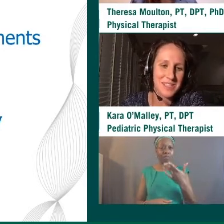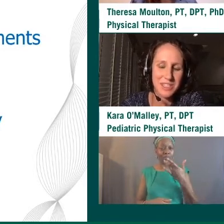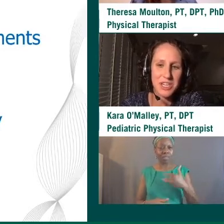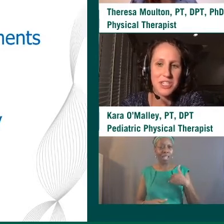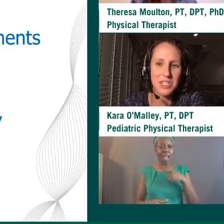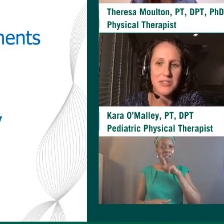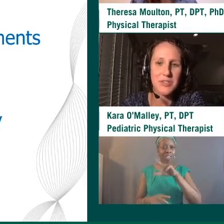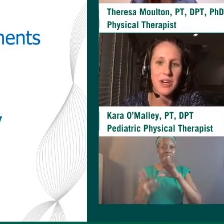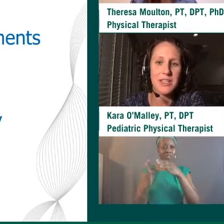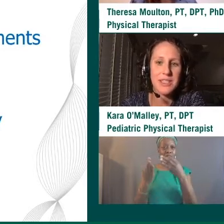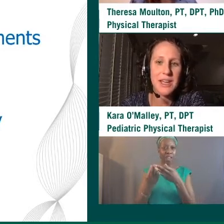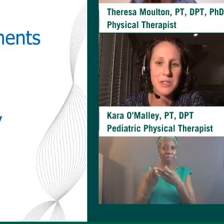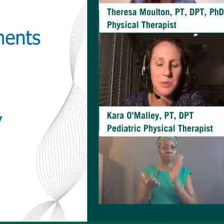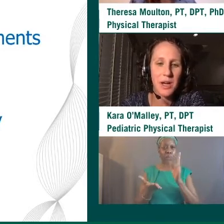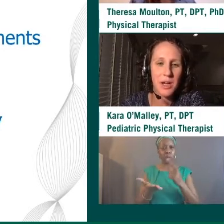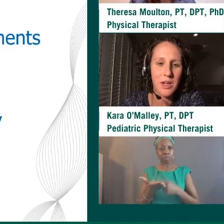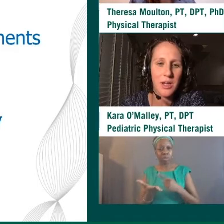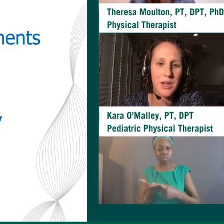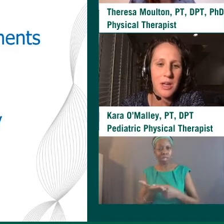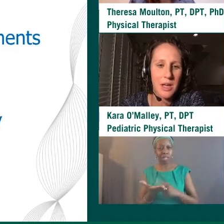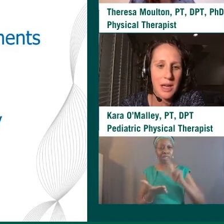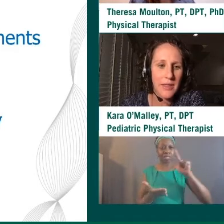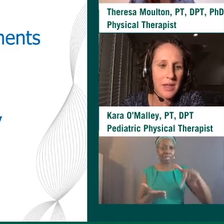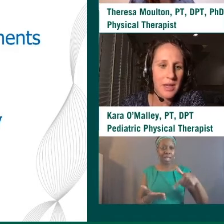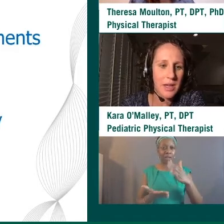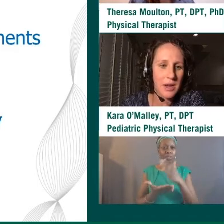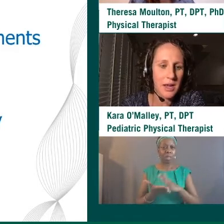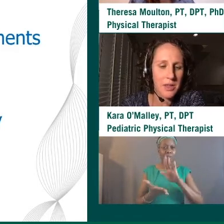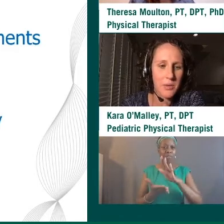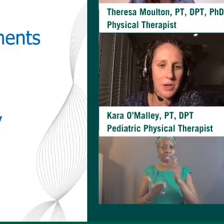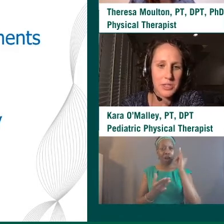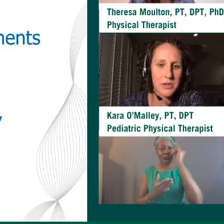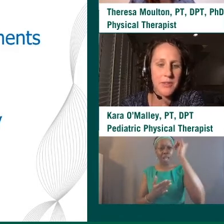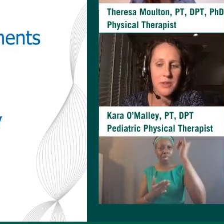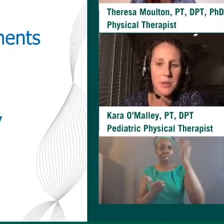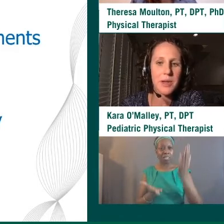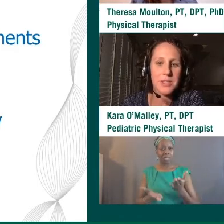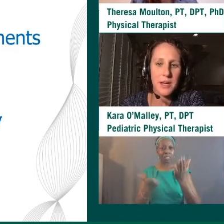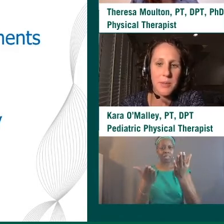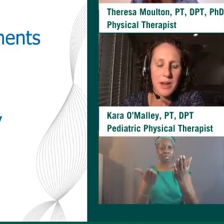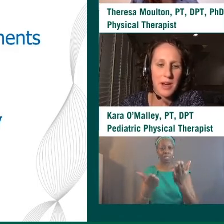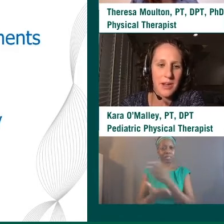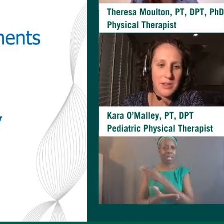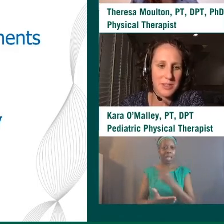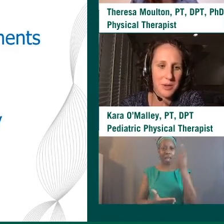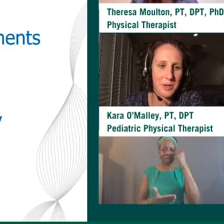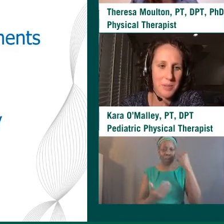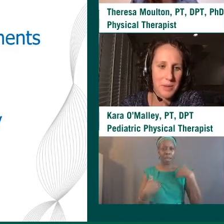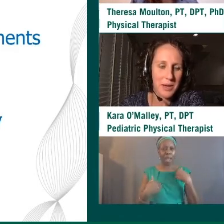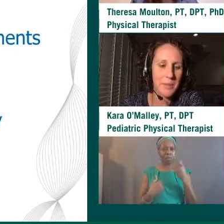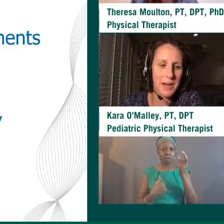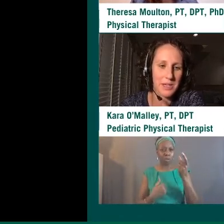and suggestions for us as well. And then I think we also have a little bit of time right now to maybe come back